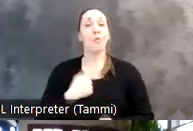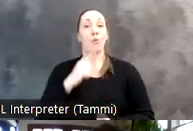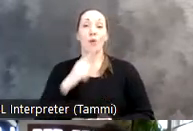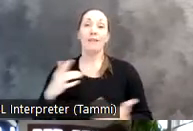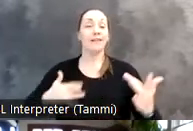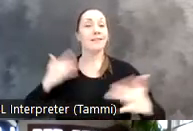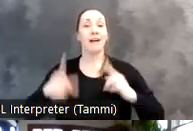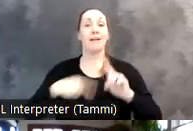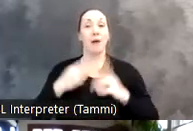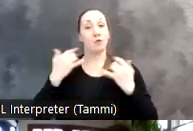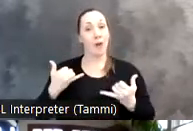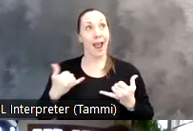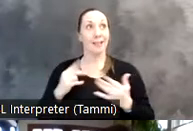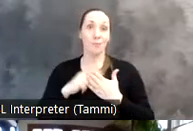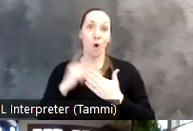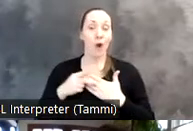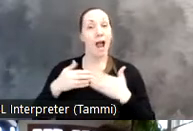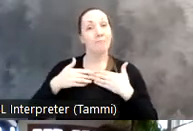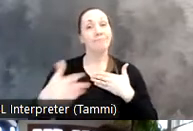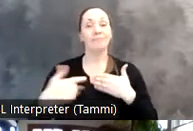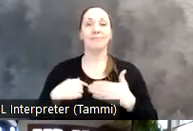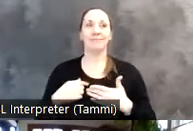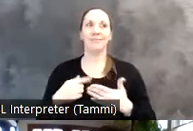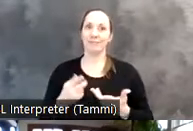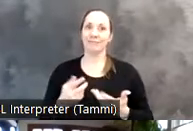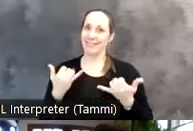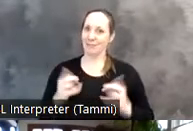events. Incredible speakers we have had, great discussions, good